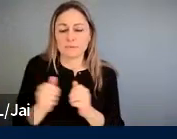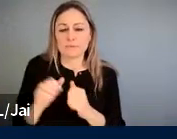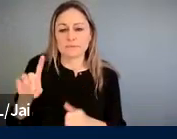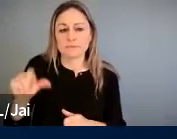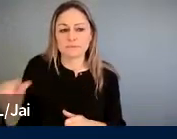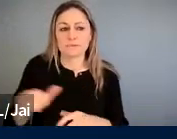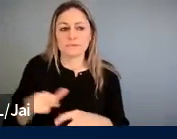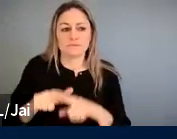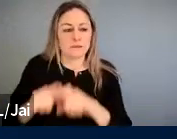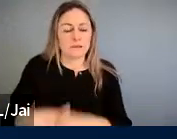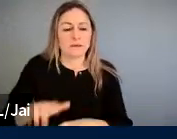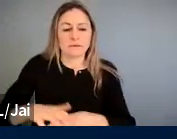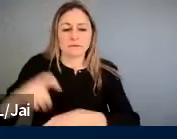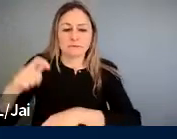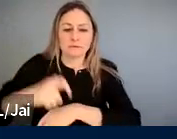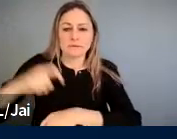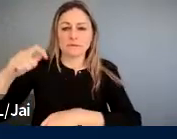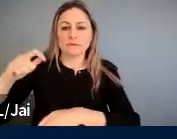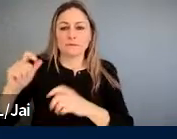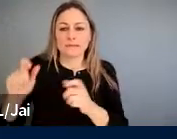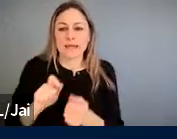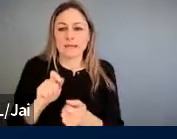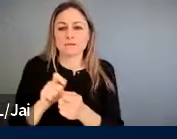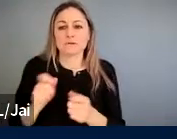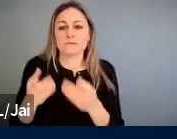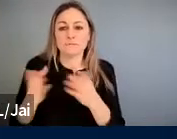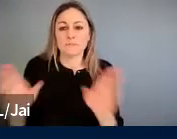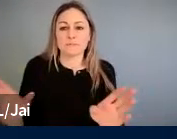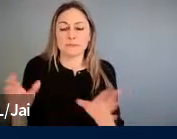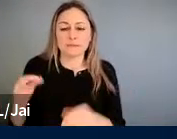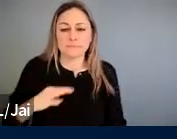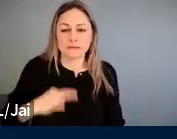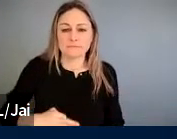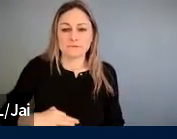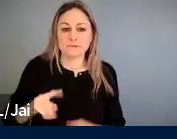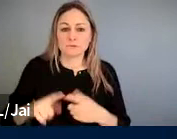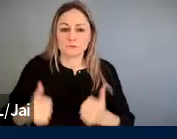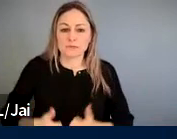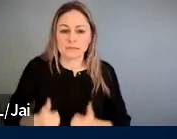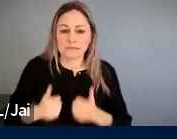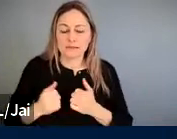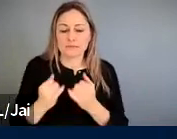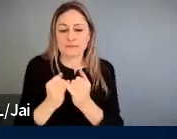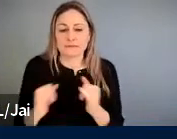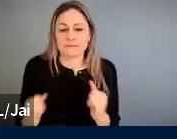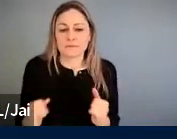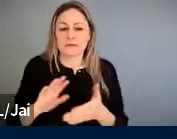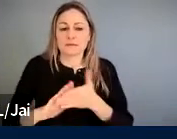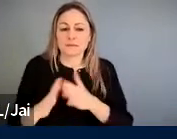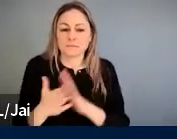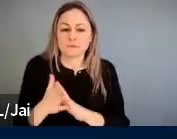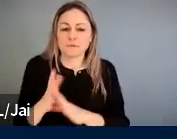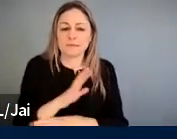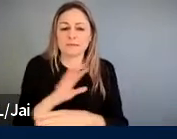and accurate administration of public benefits to live independent and community integrated lives,